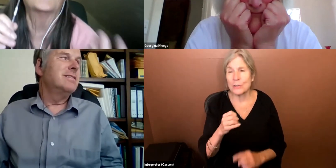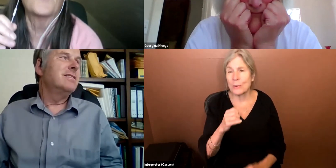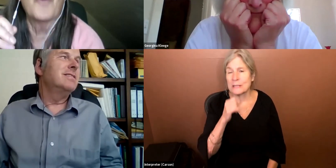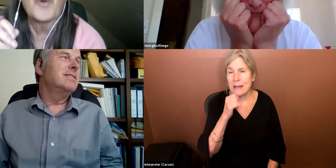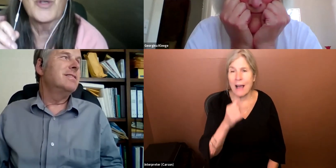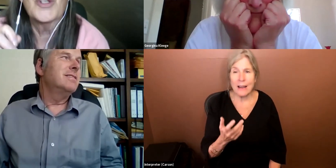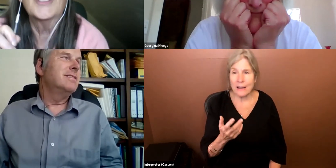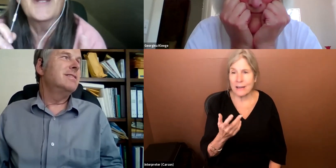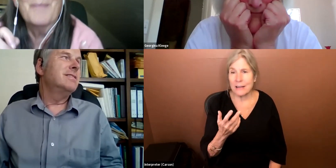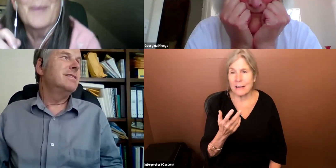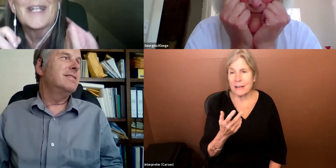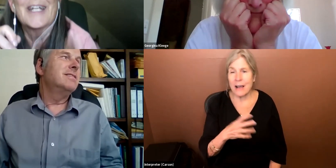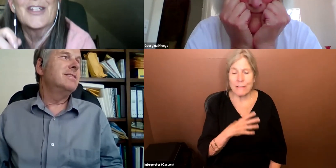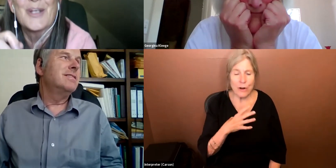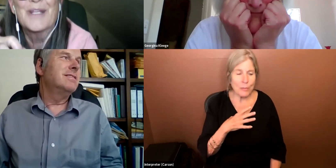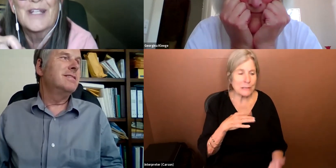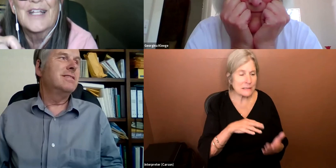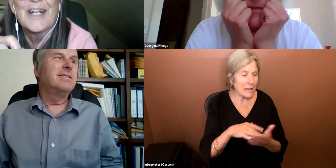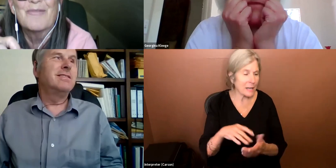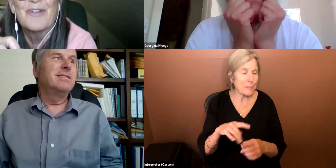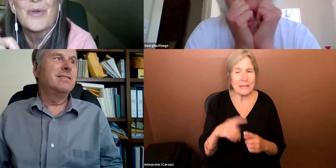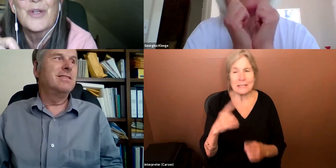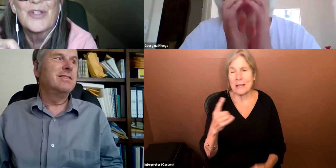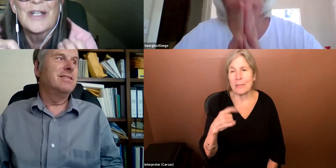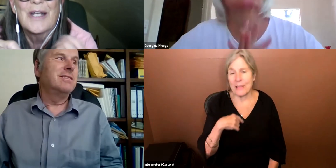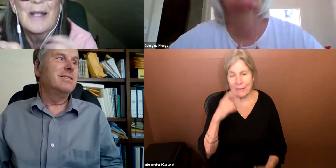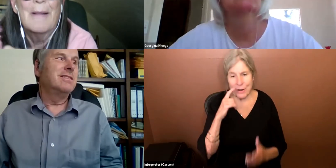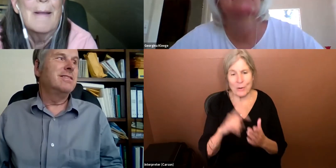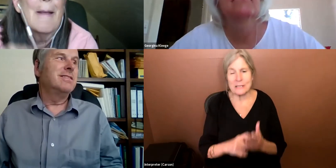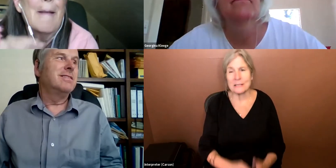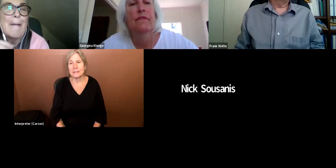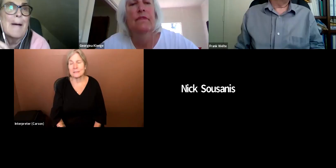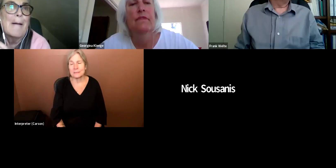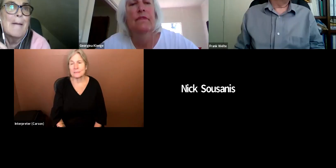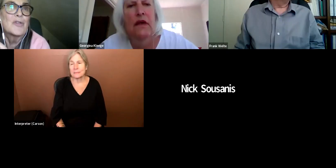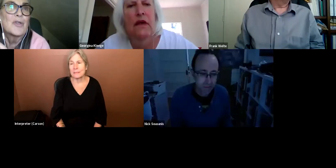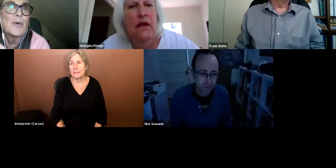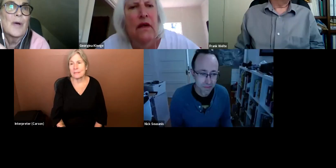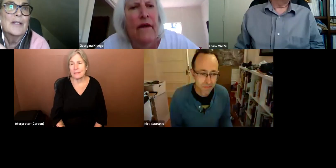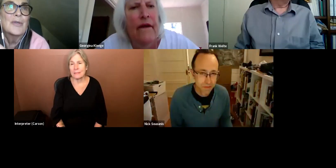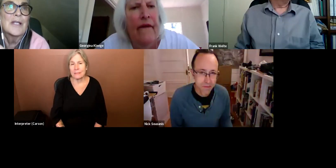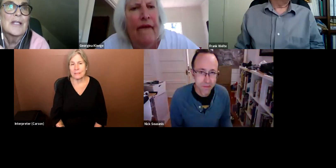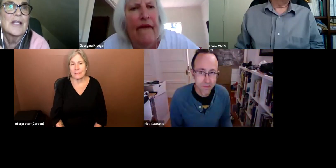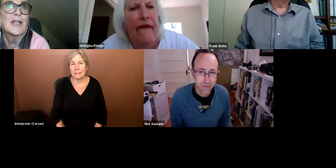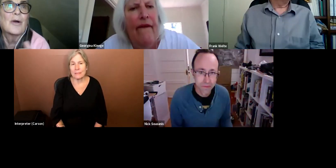formal study, but it is something that I've noticed. So I do think that there are